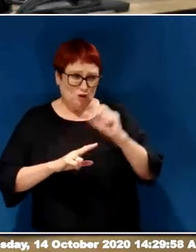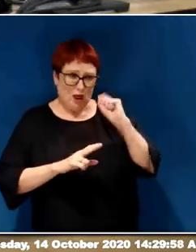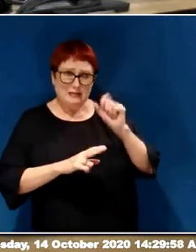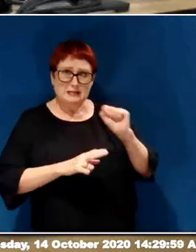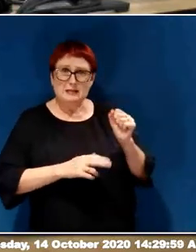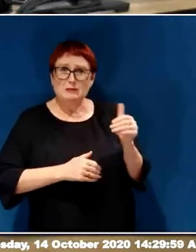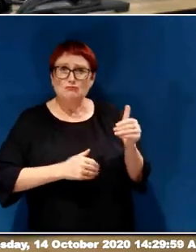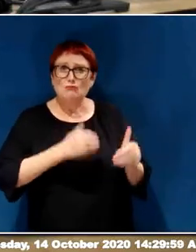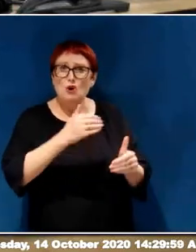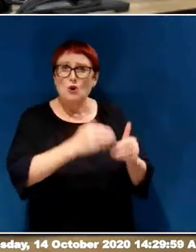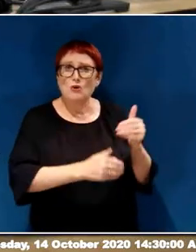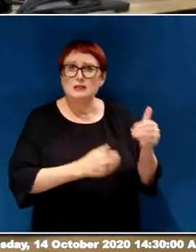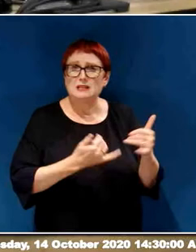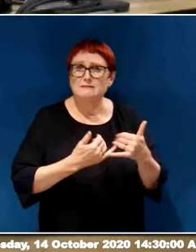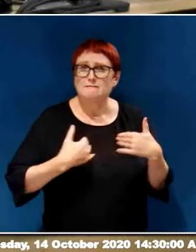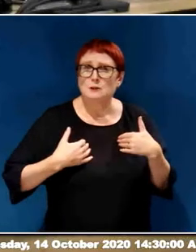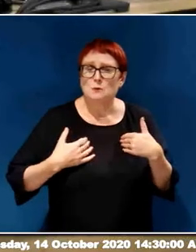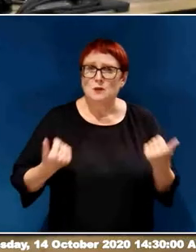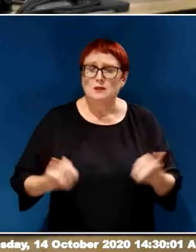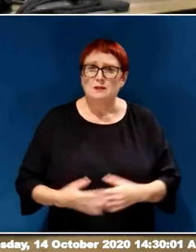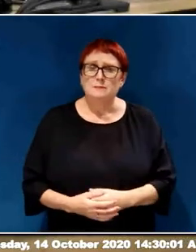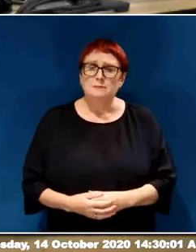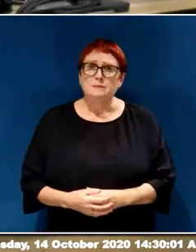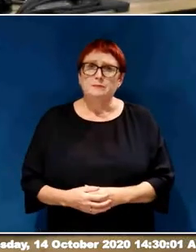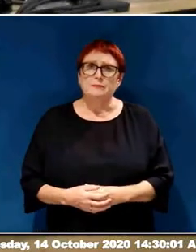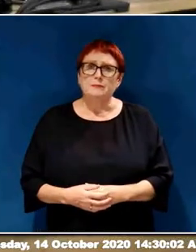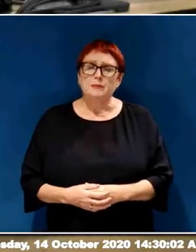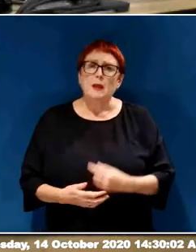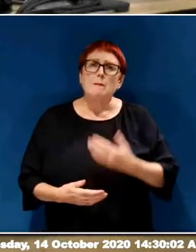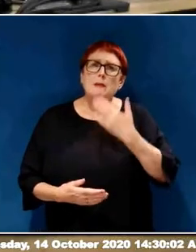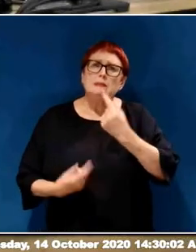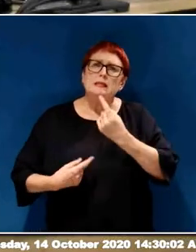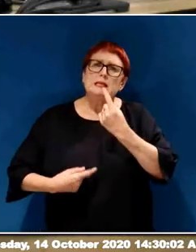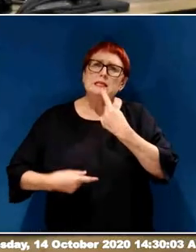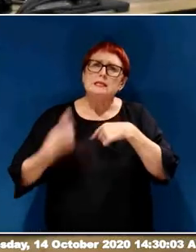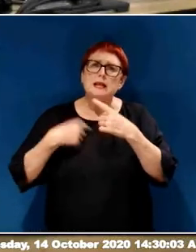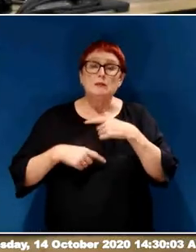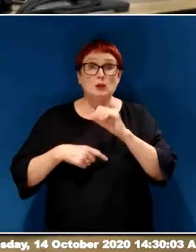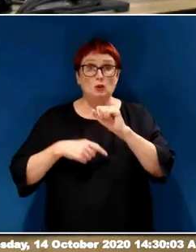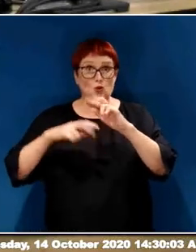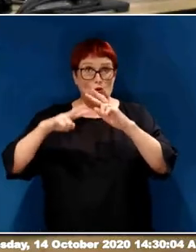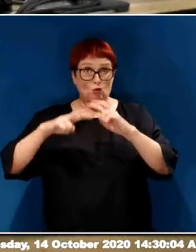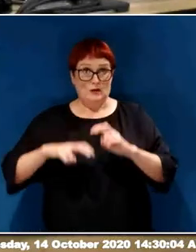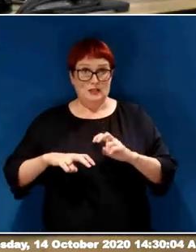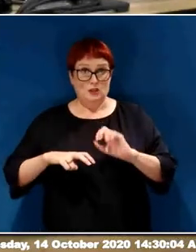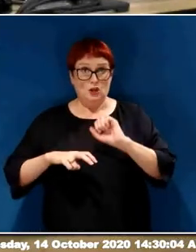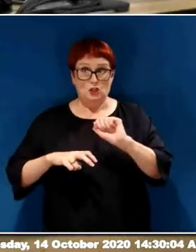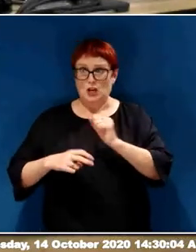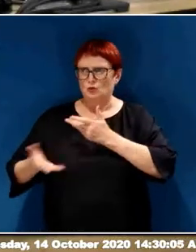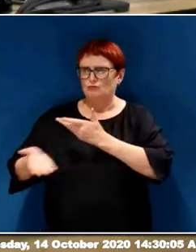through your research and interactions is the impact of families, the